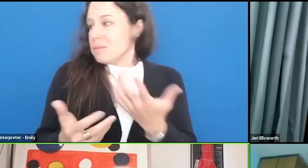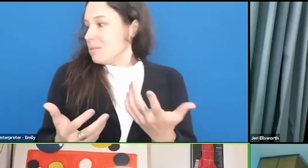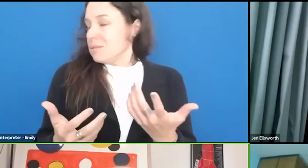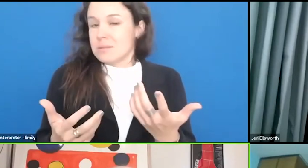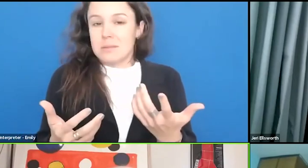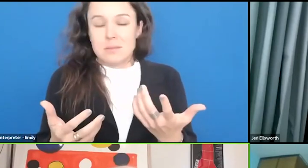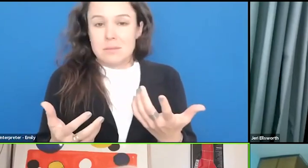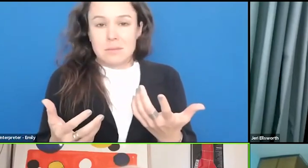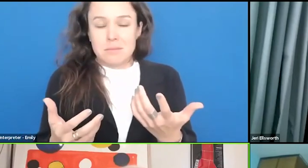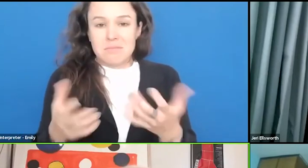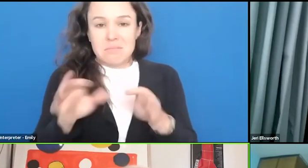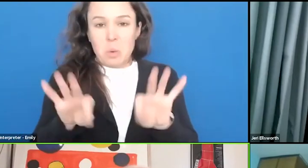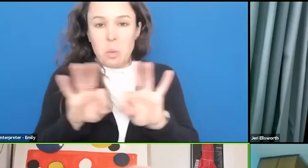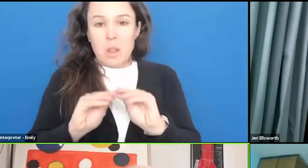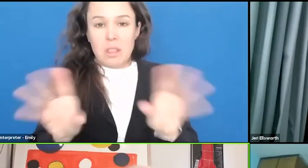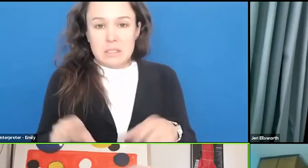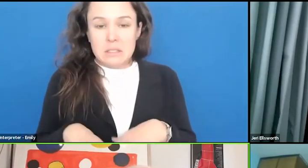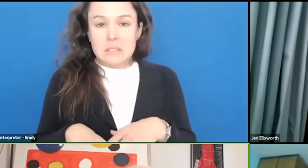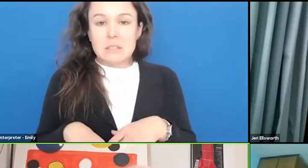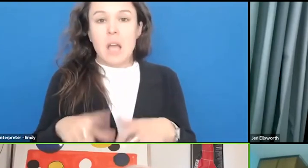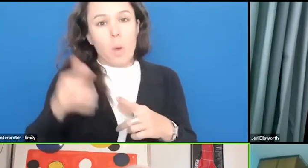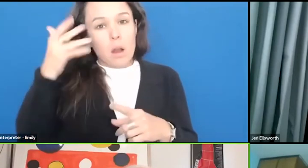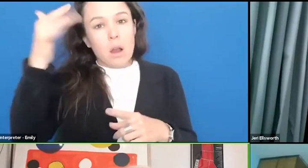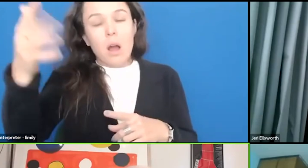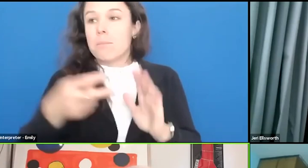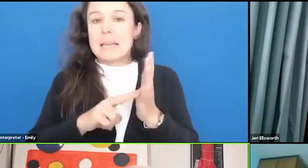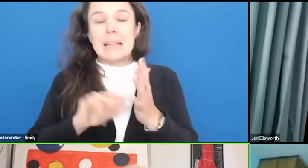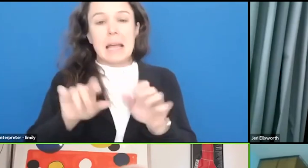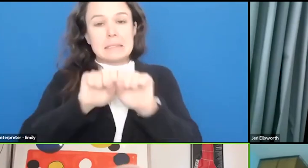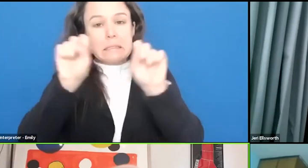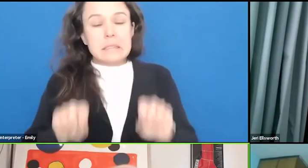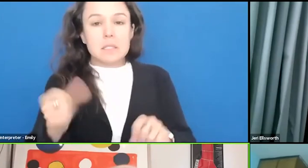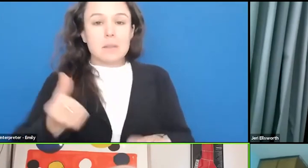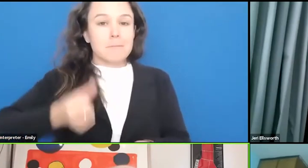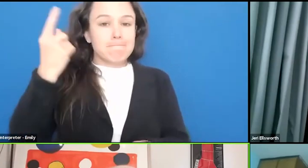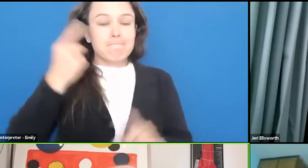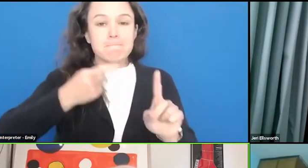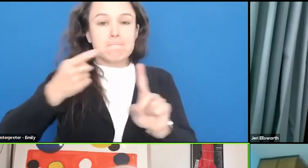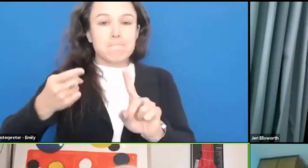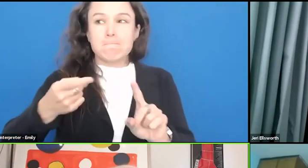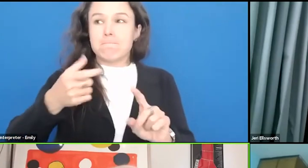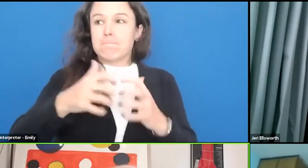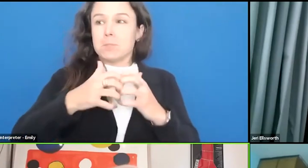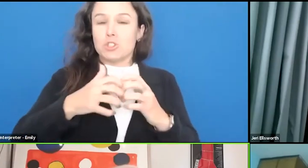my goal. So the idea that the systems understand the goals have, an intuition about it based upon